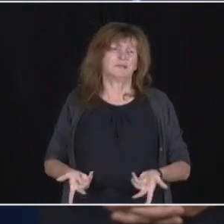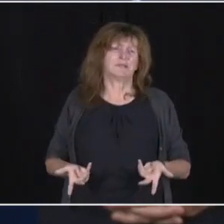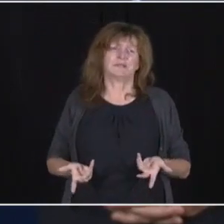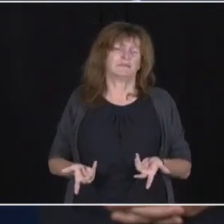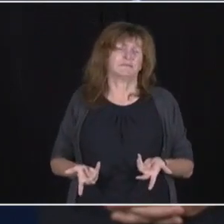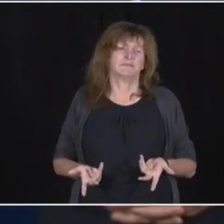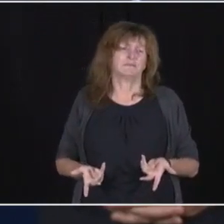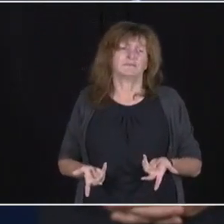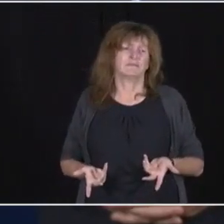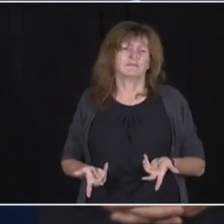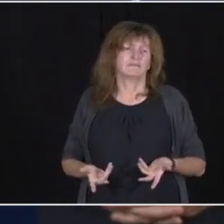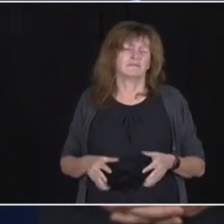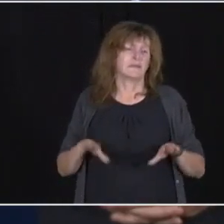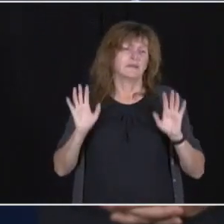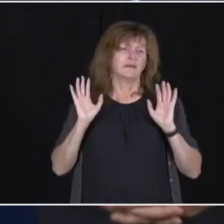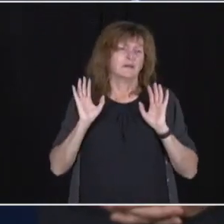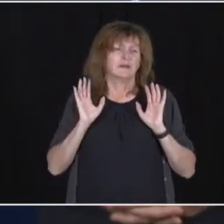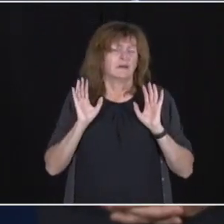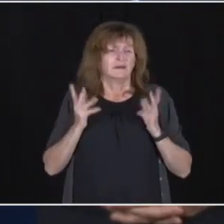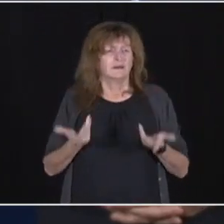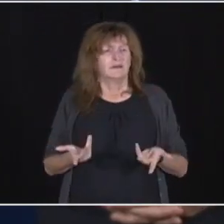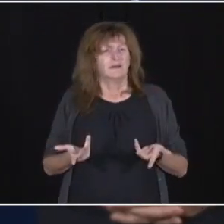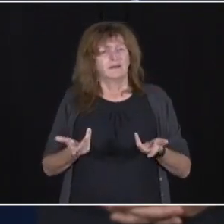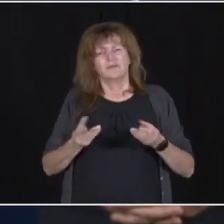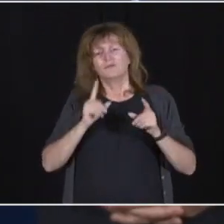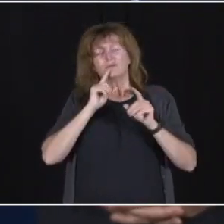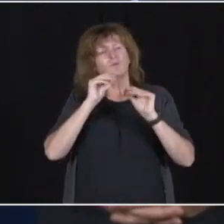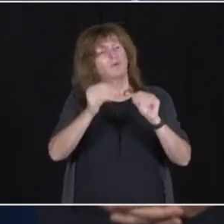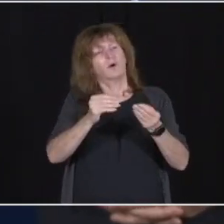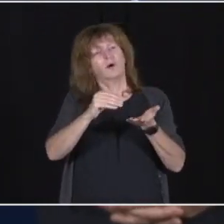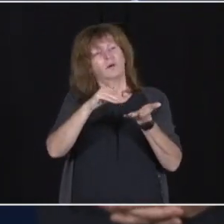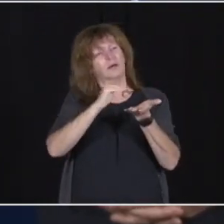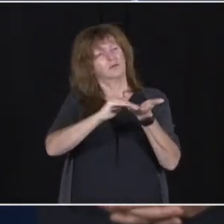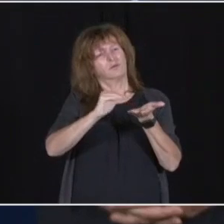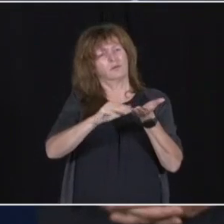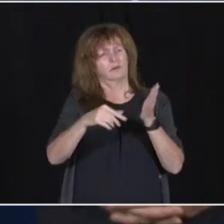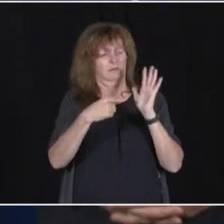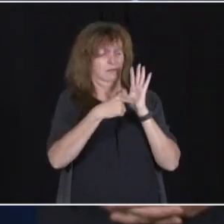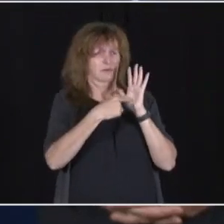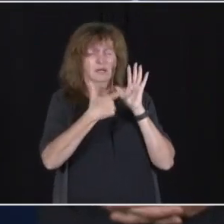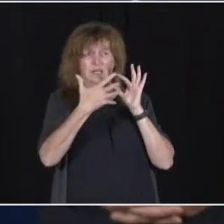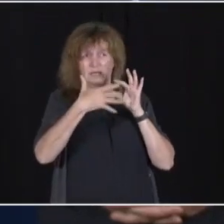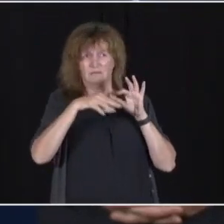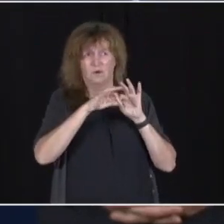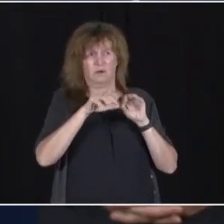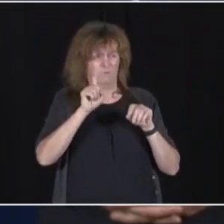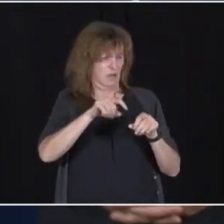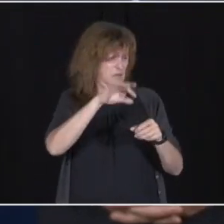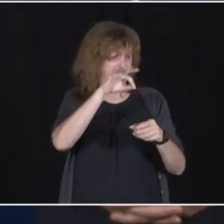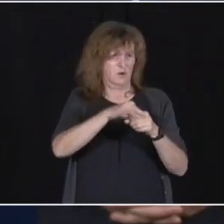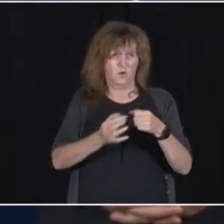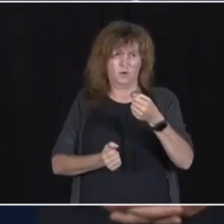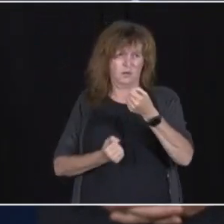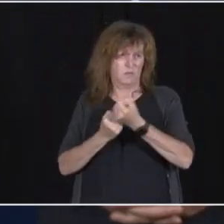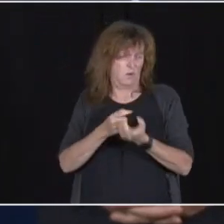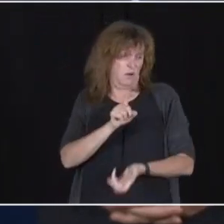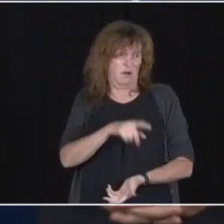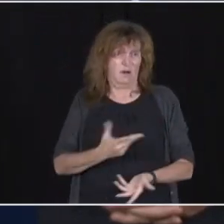The orders that are out there still. And everyone knows. I am up here every day. So, no. There is just no excuses.